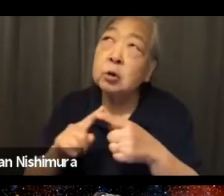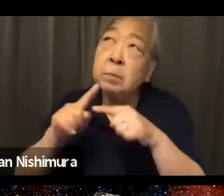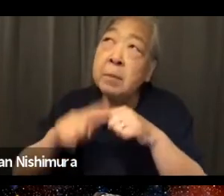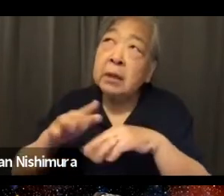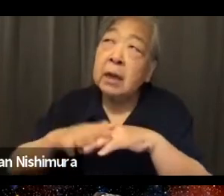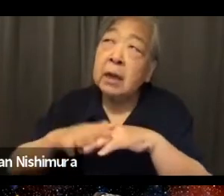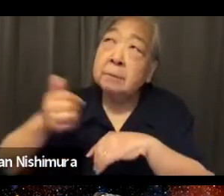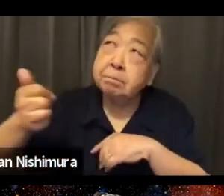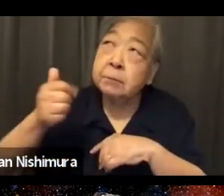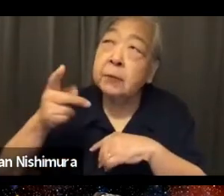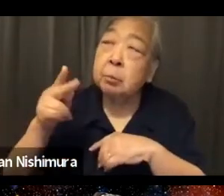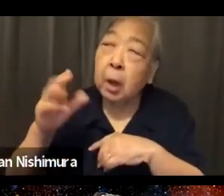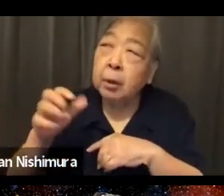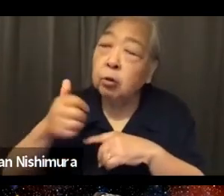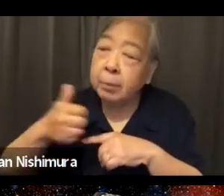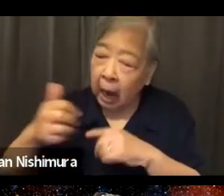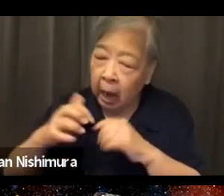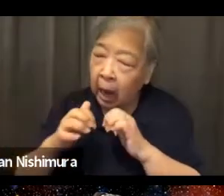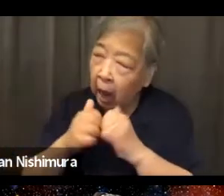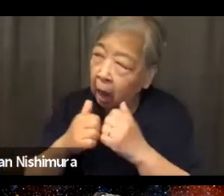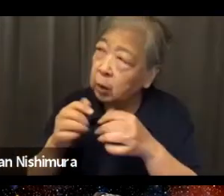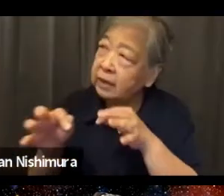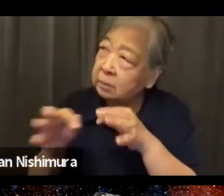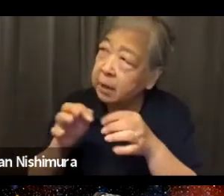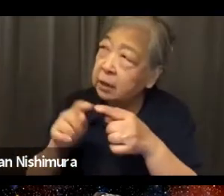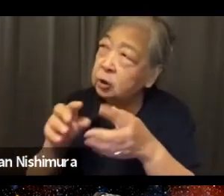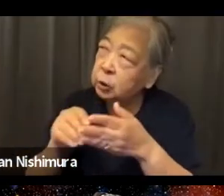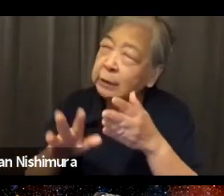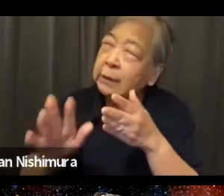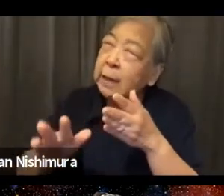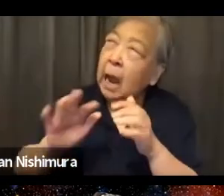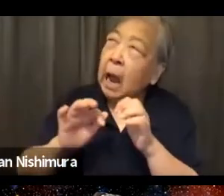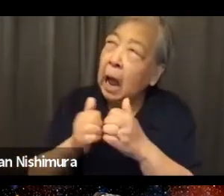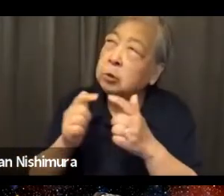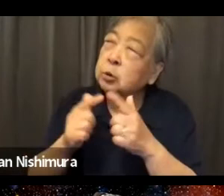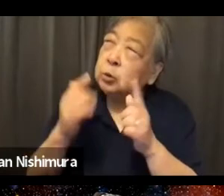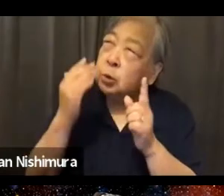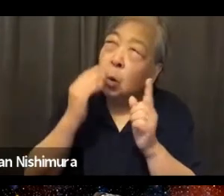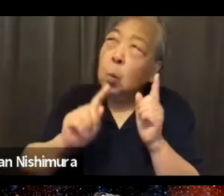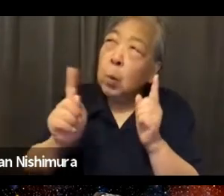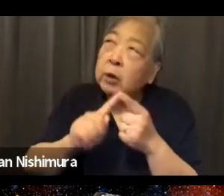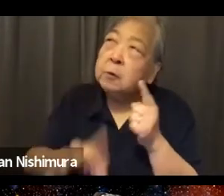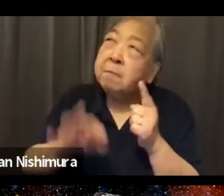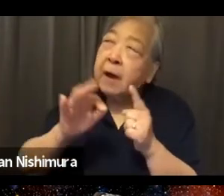How do I convey to my students how to identify where elevators or escalators are and the